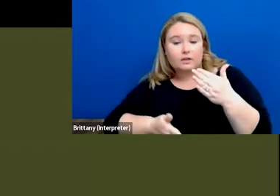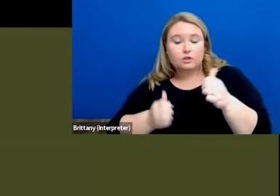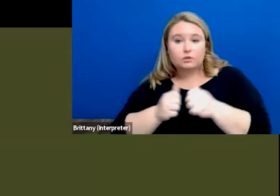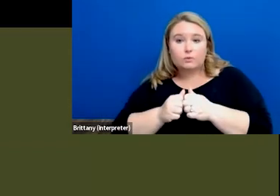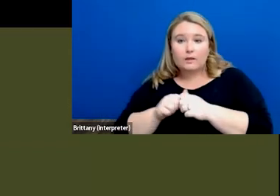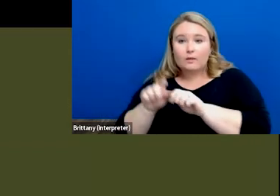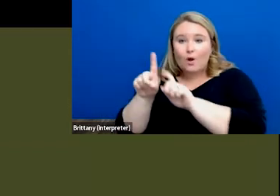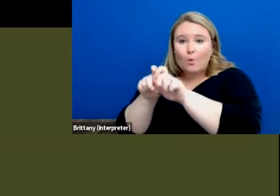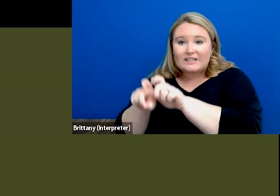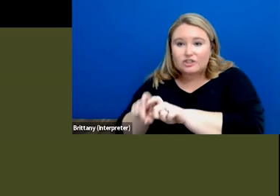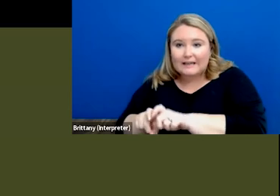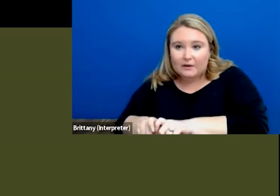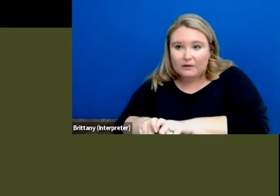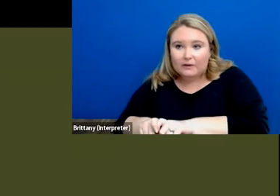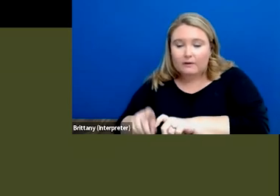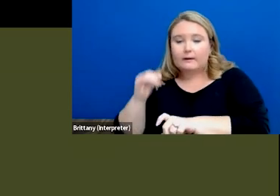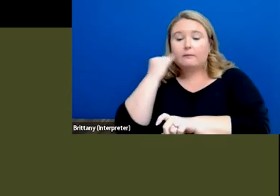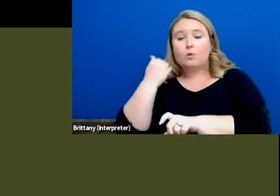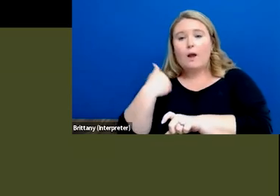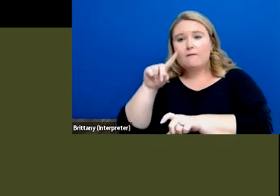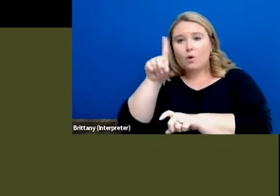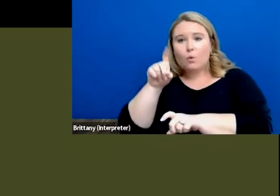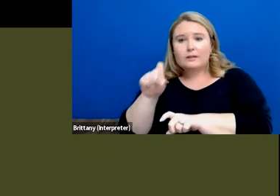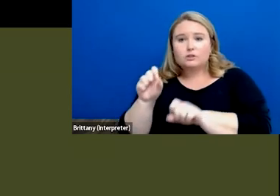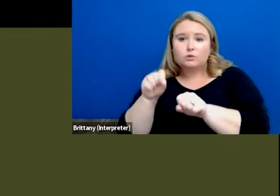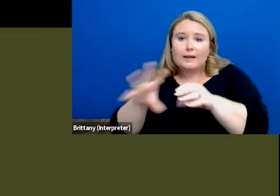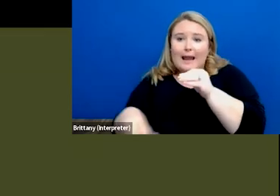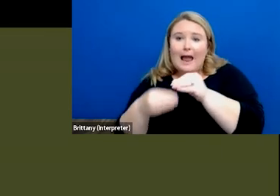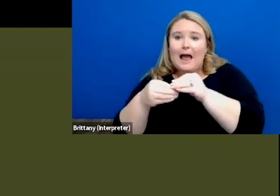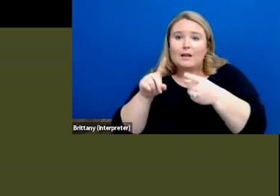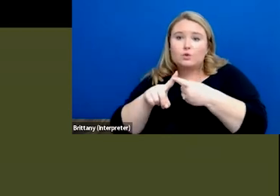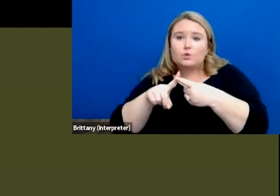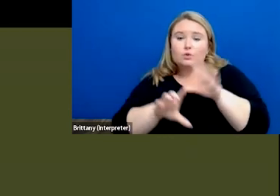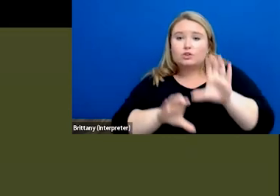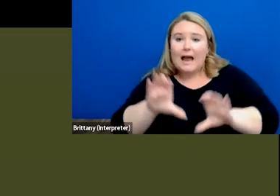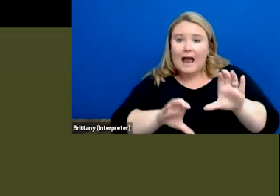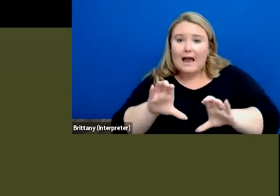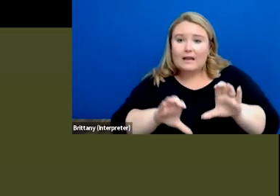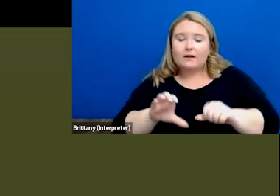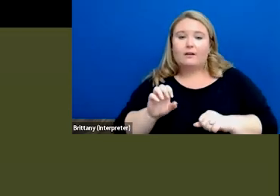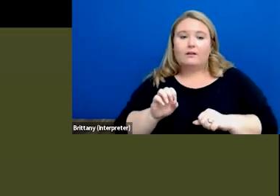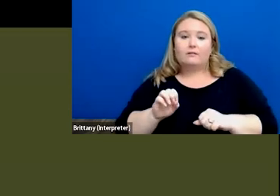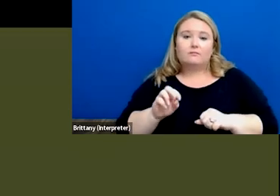So if you have a question, you can put it in the chat. Sharon, you can read it out or just turn on your camera